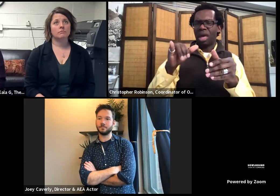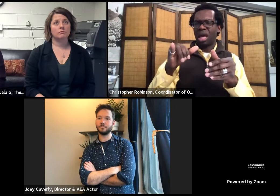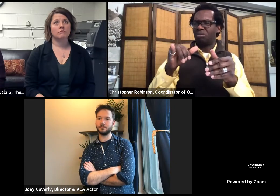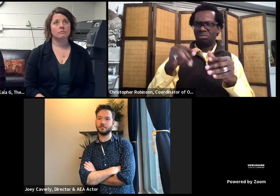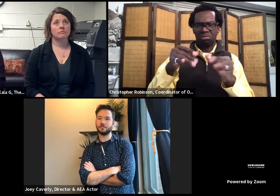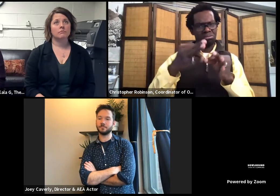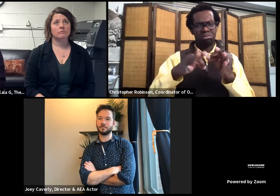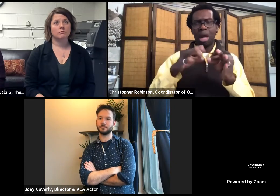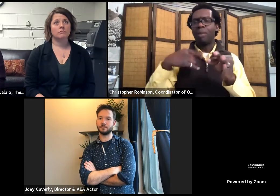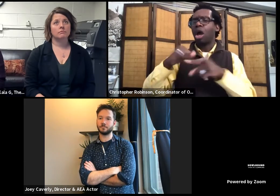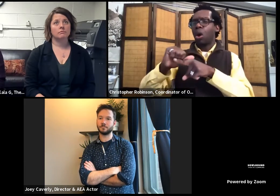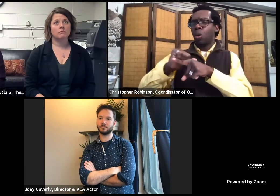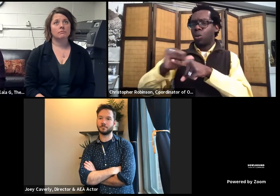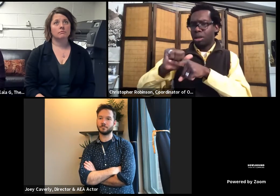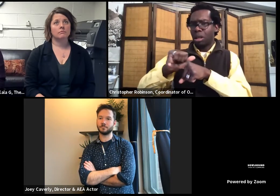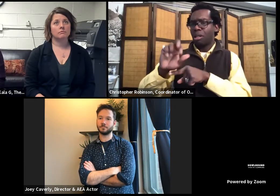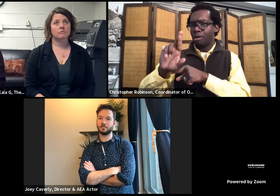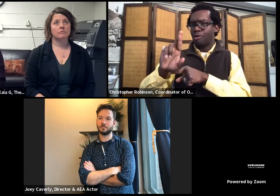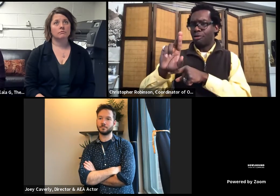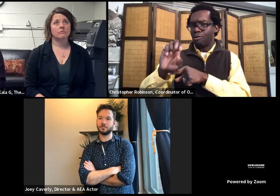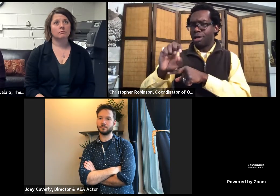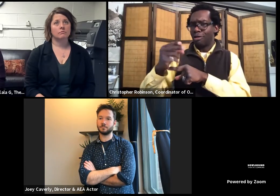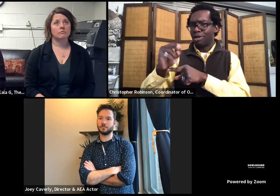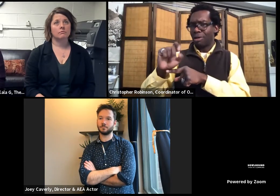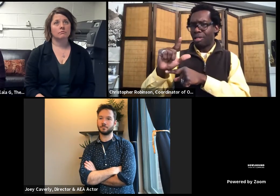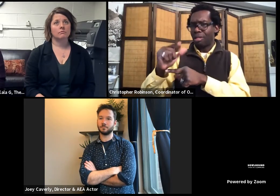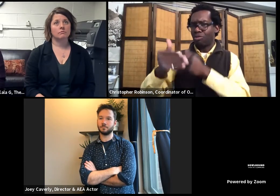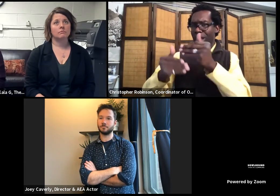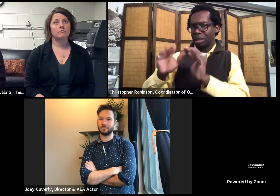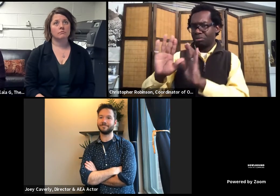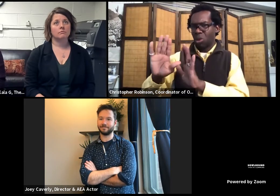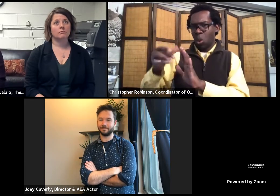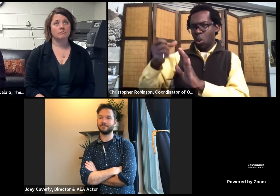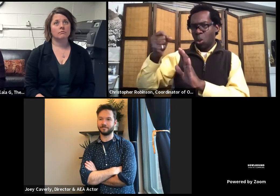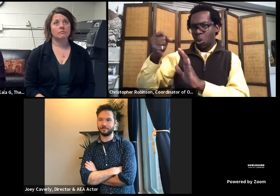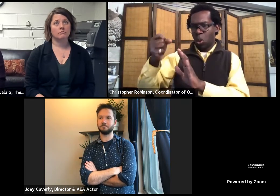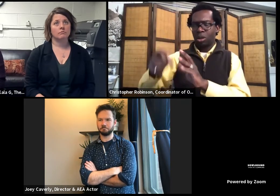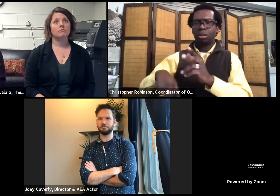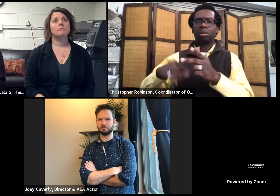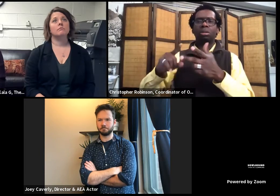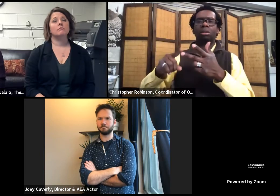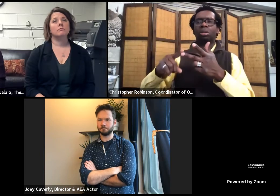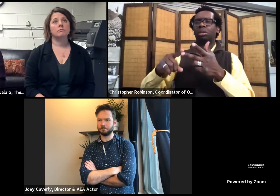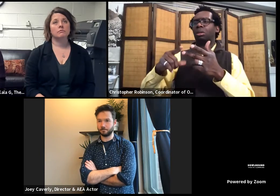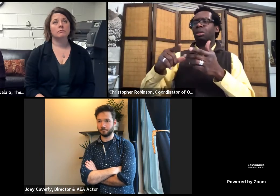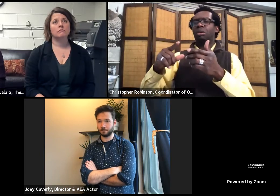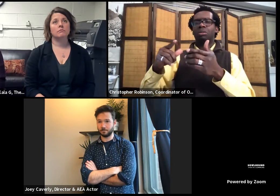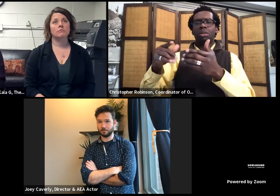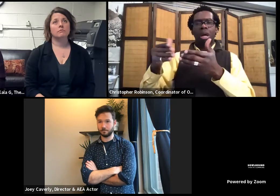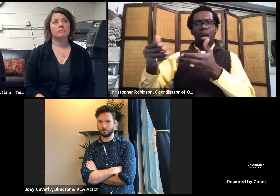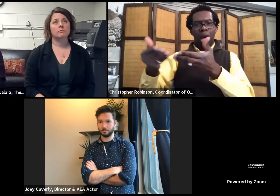so let's talk about that. Rehearsals, that rehearsal process, we'll get to that.